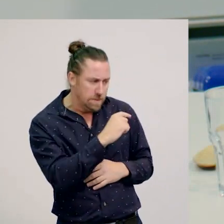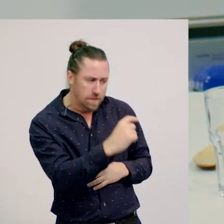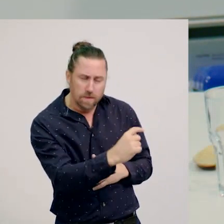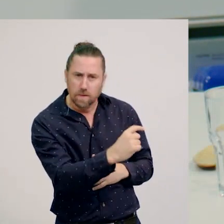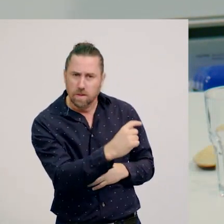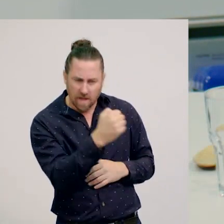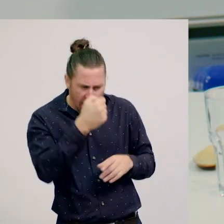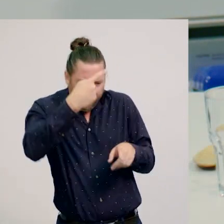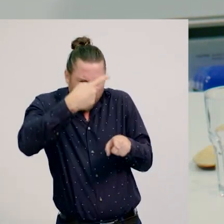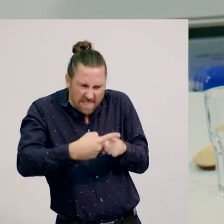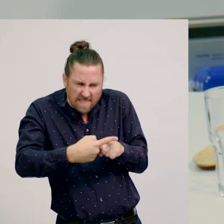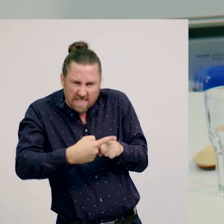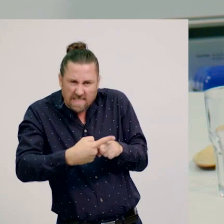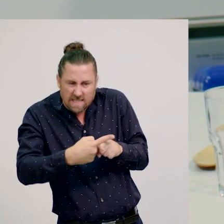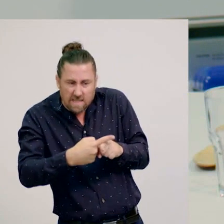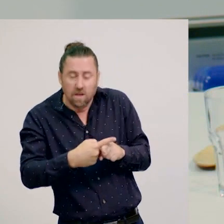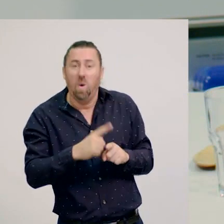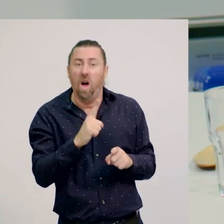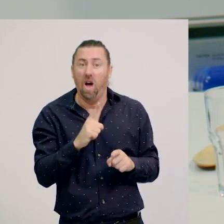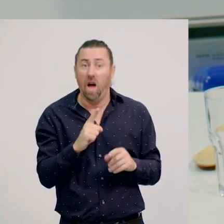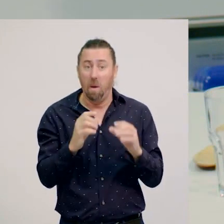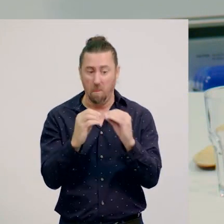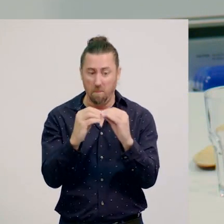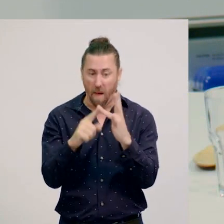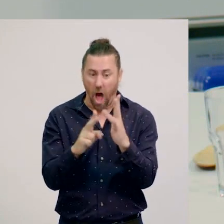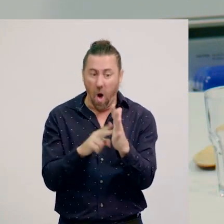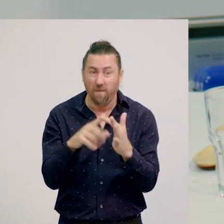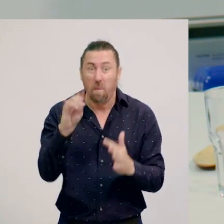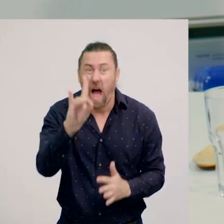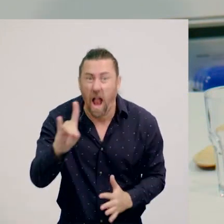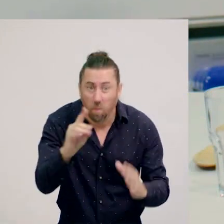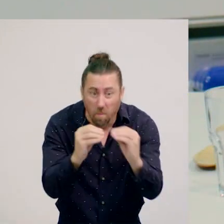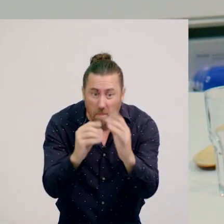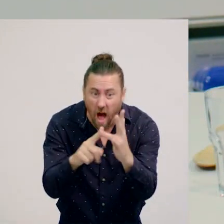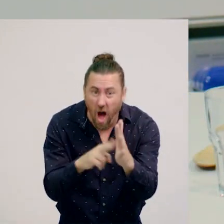because the strings press down on it. It’s made of animal’s bone.